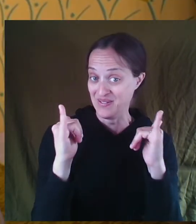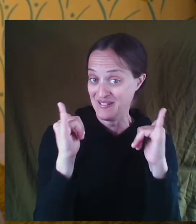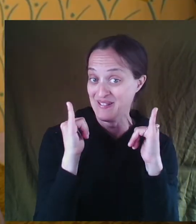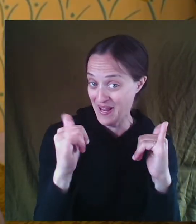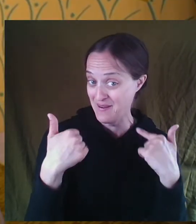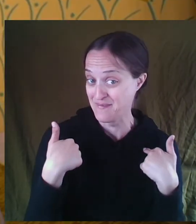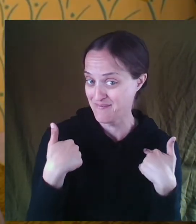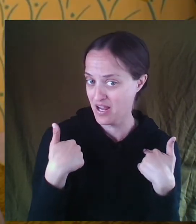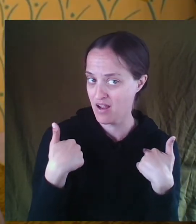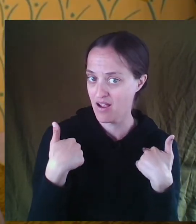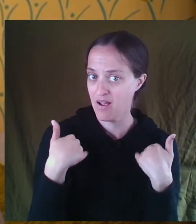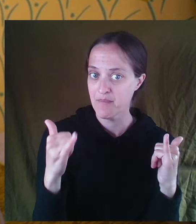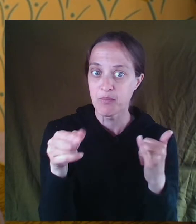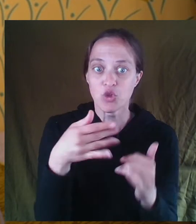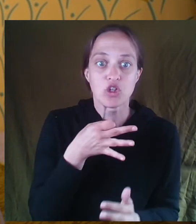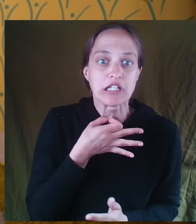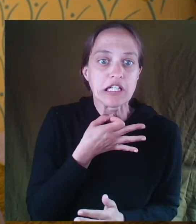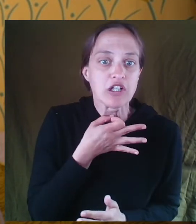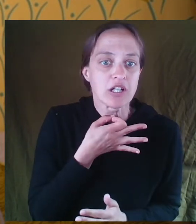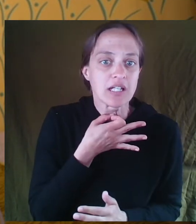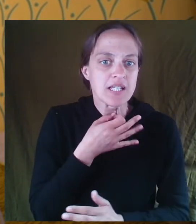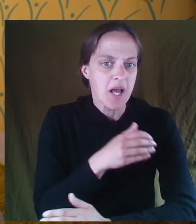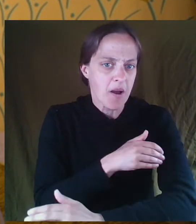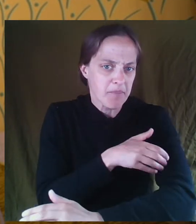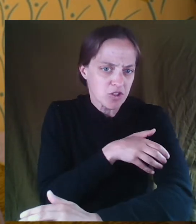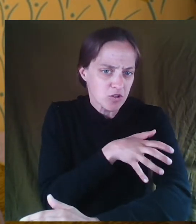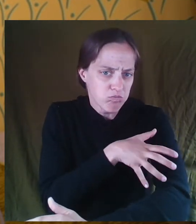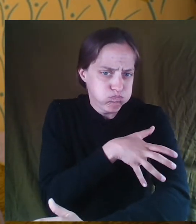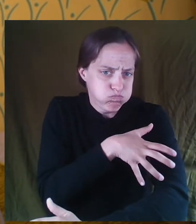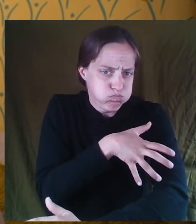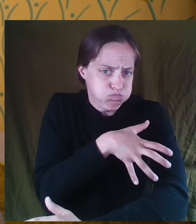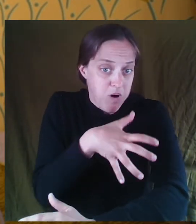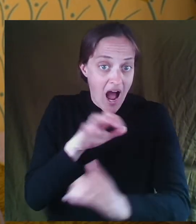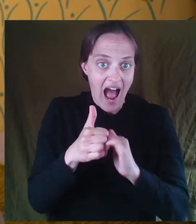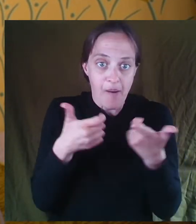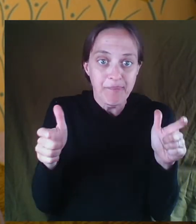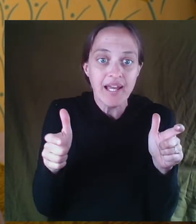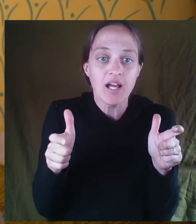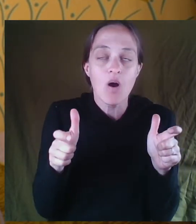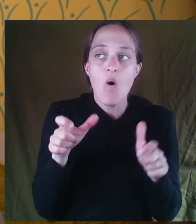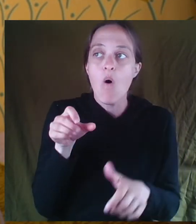Maybe you're like me and you're wondering, how big can muscles get,